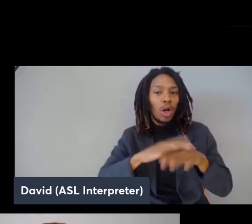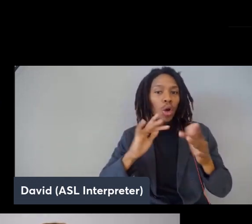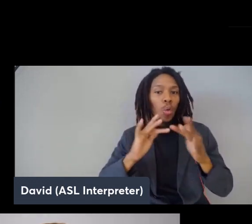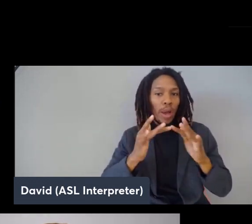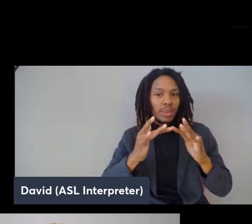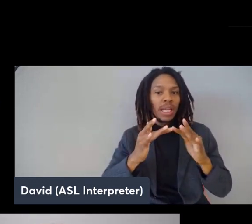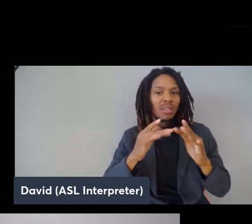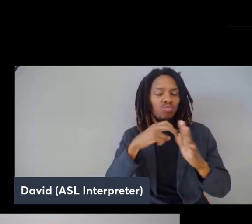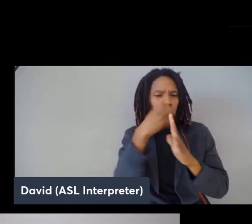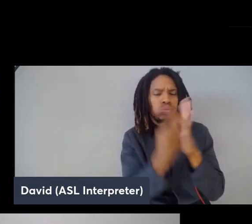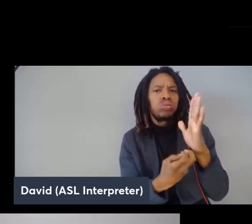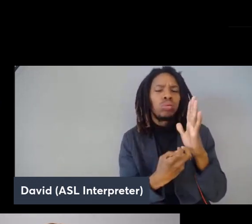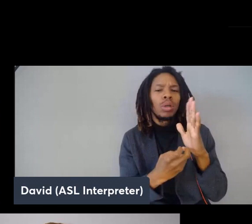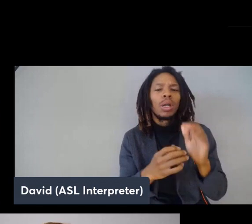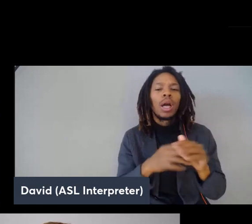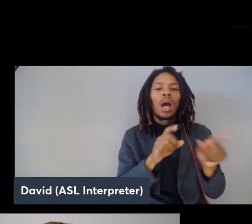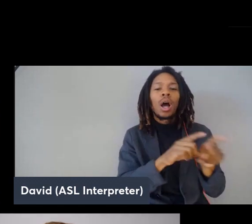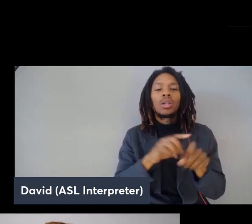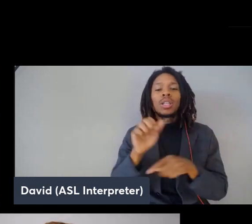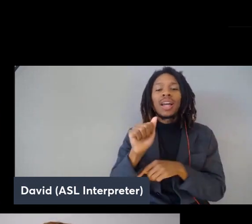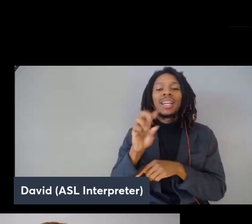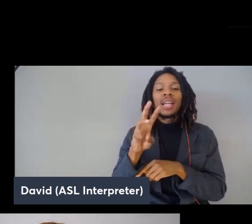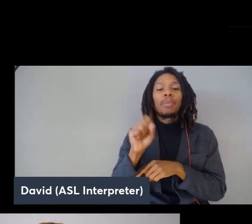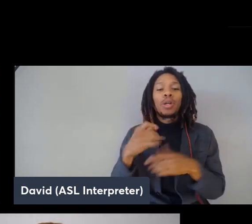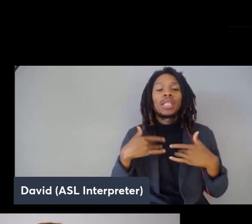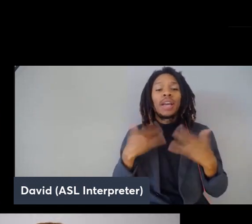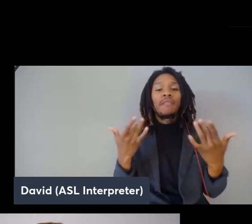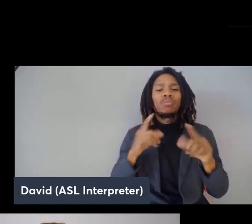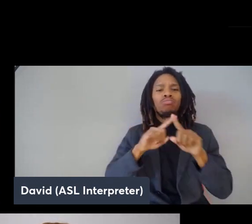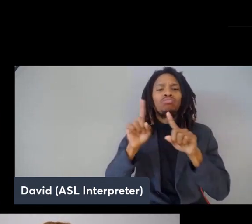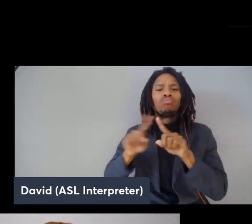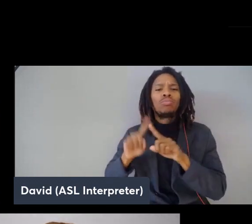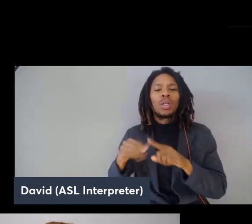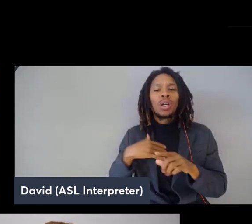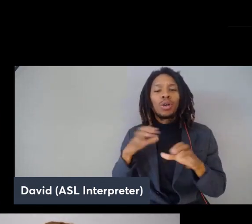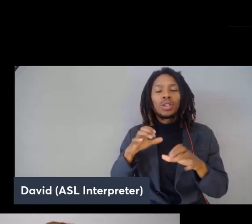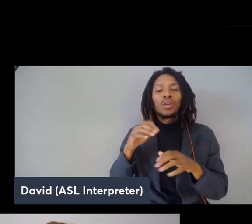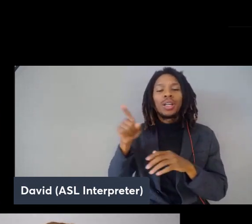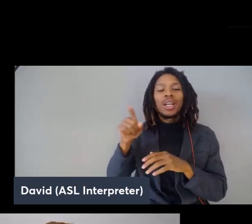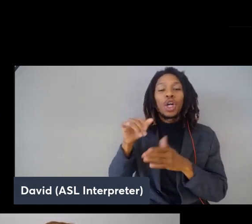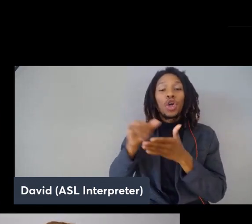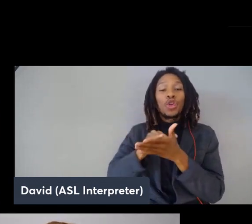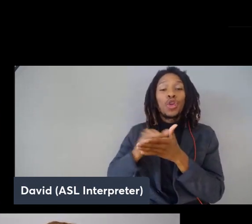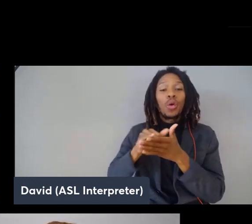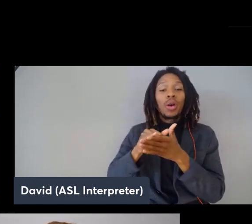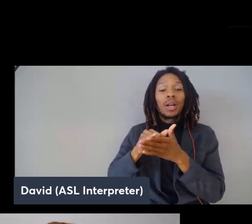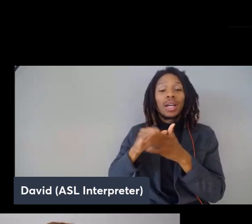and you can also find us at AWS events. We're gonna be, of course, at the New York Summit coming soon in July,